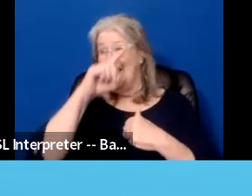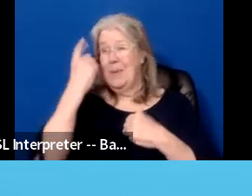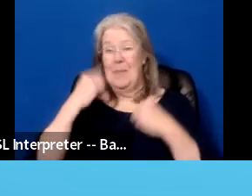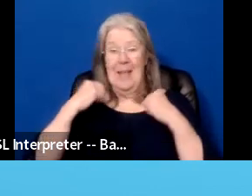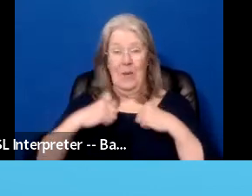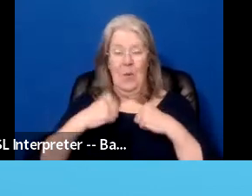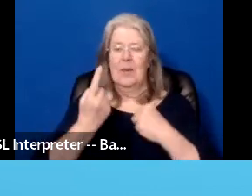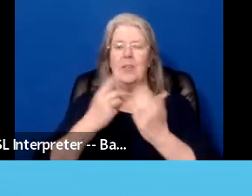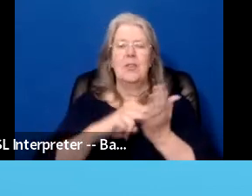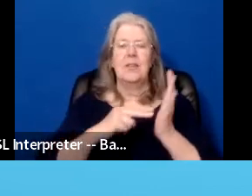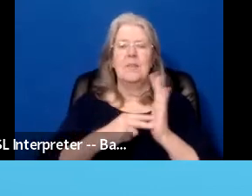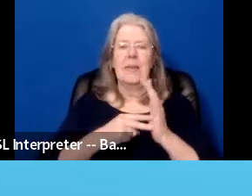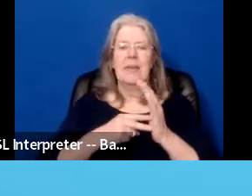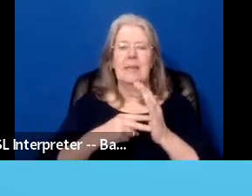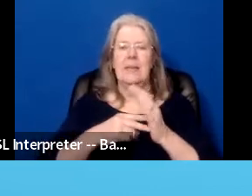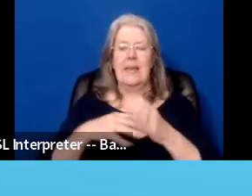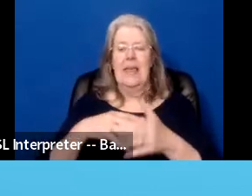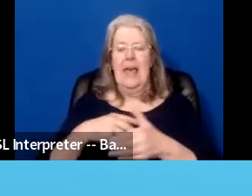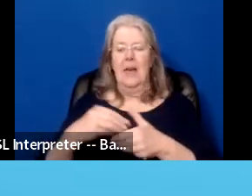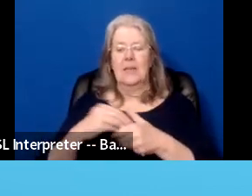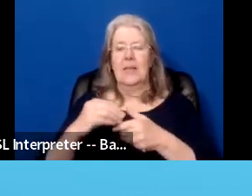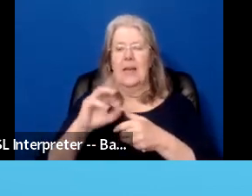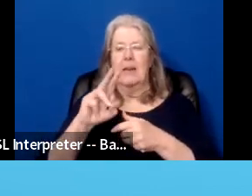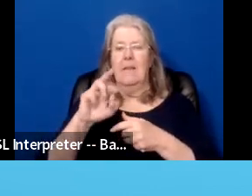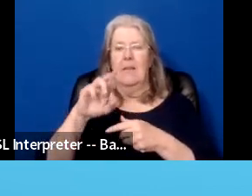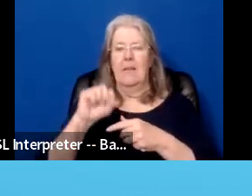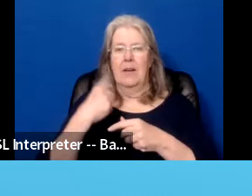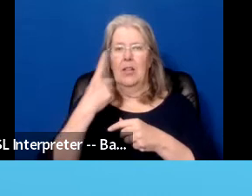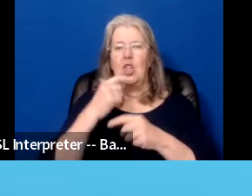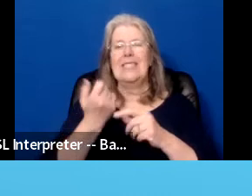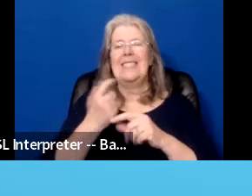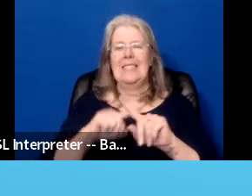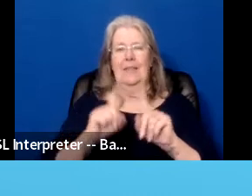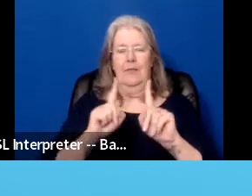means that the outside of the of the virus looks a little bit different.